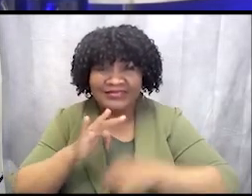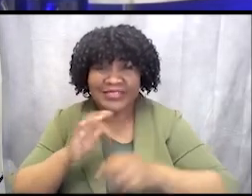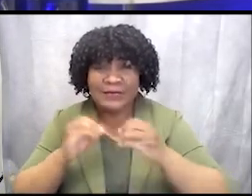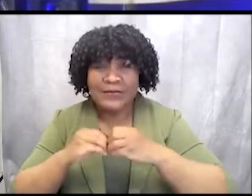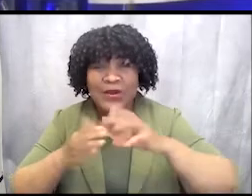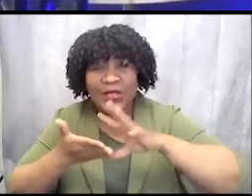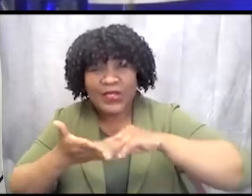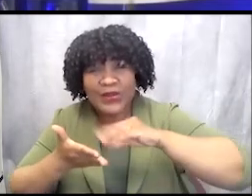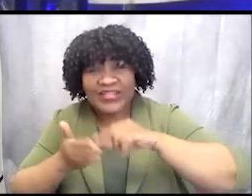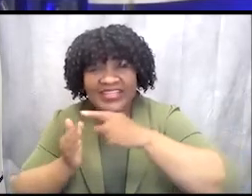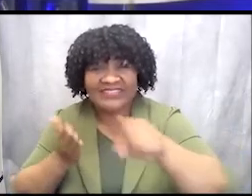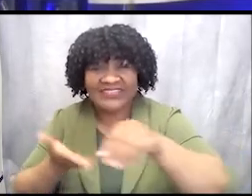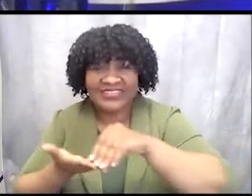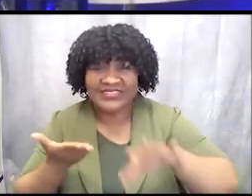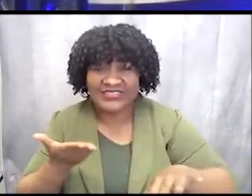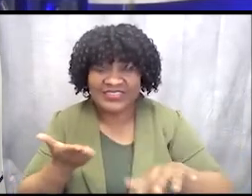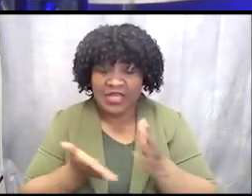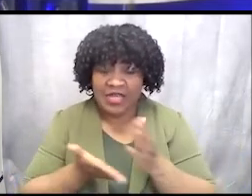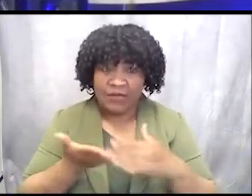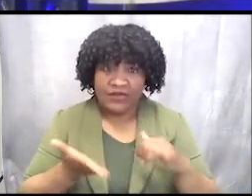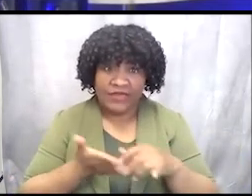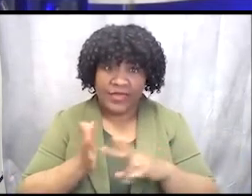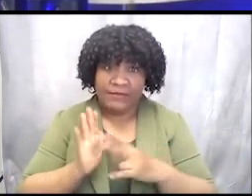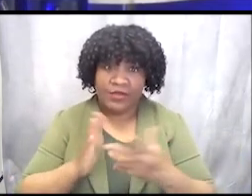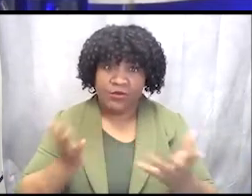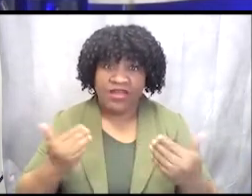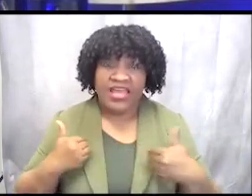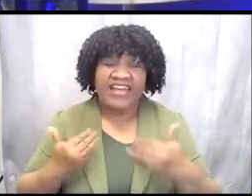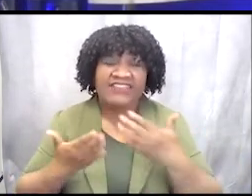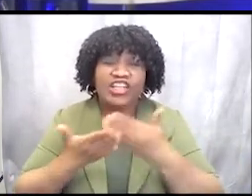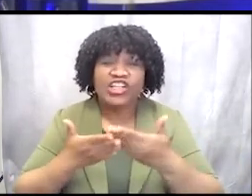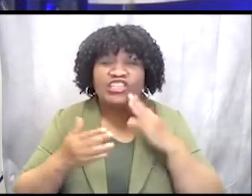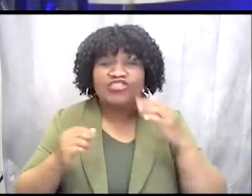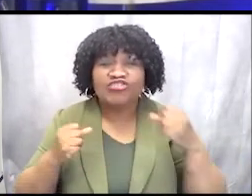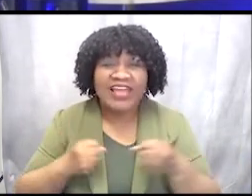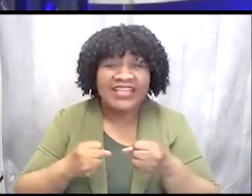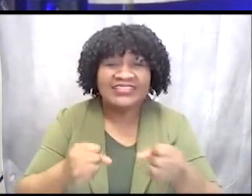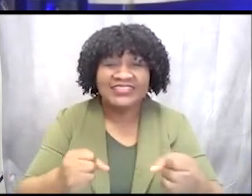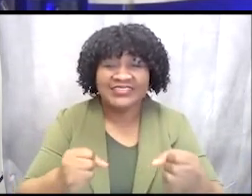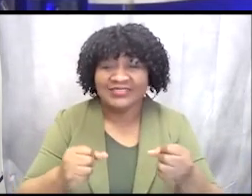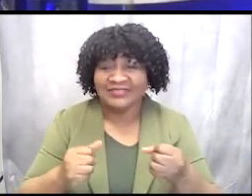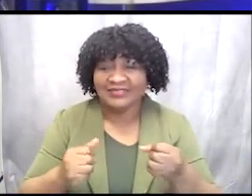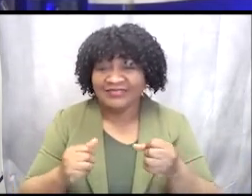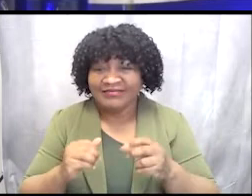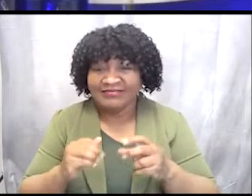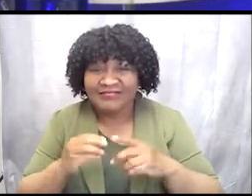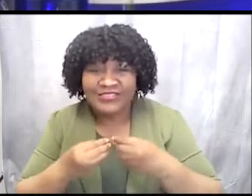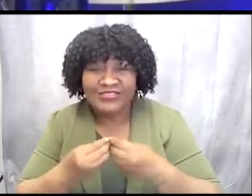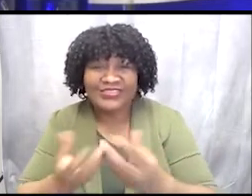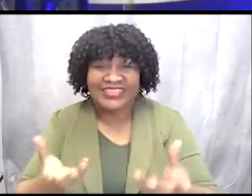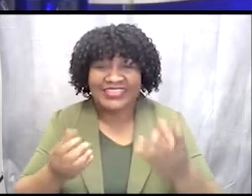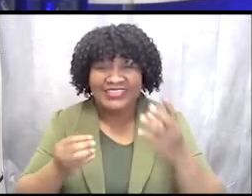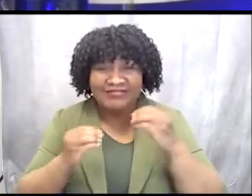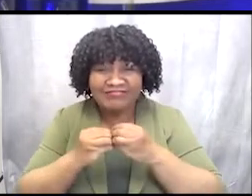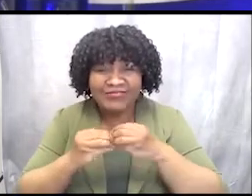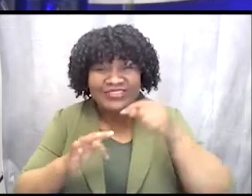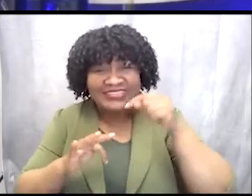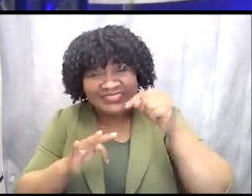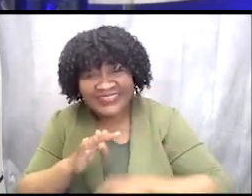and so part of that means we have to have an assessment strategy that's designed to get at deeper learning.